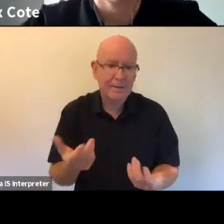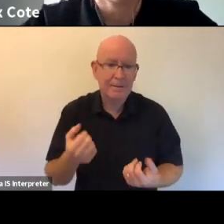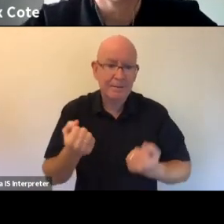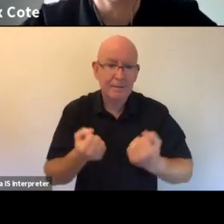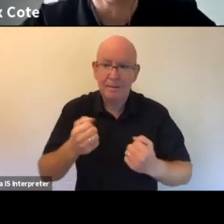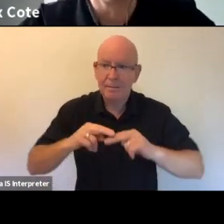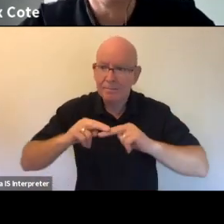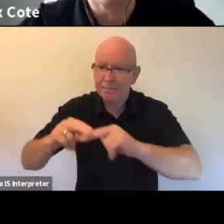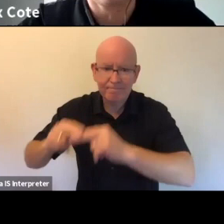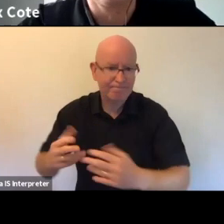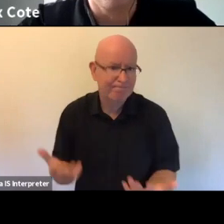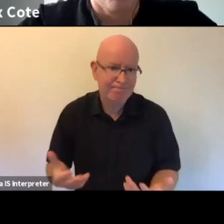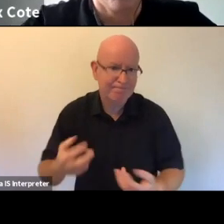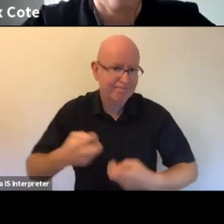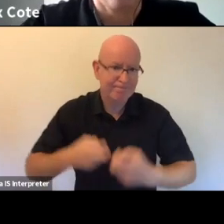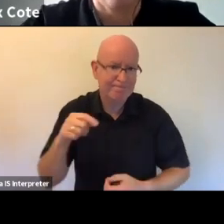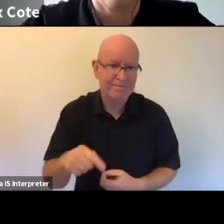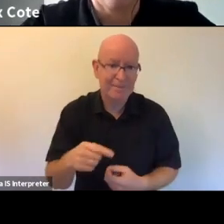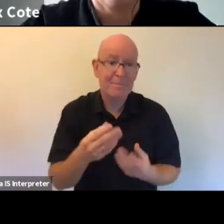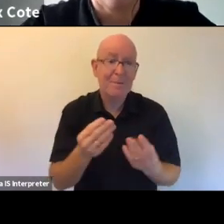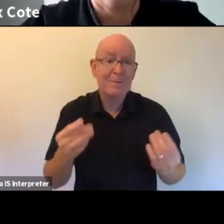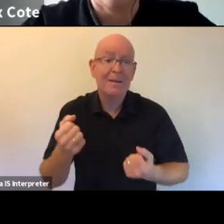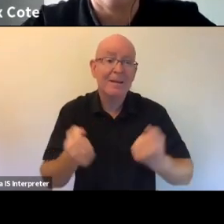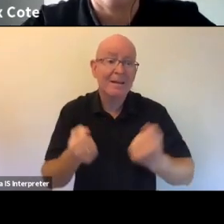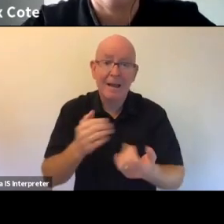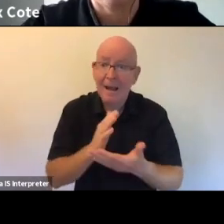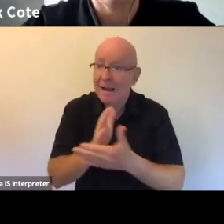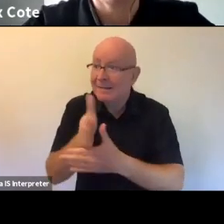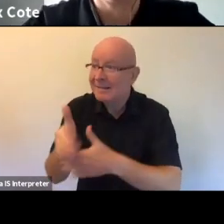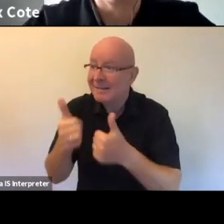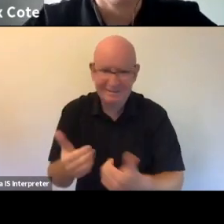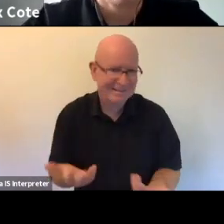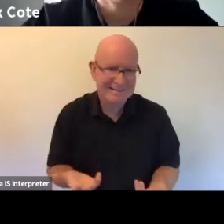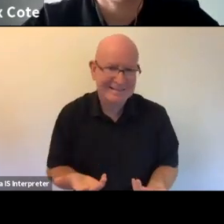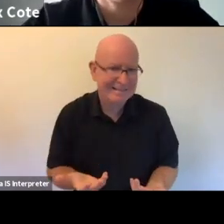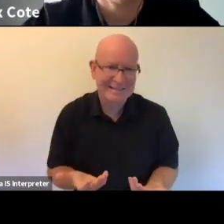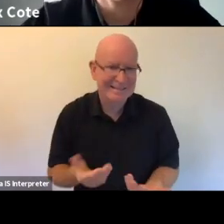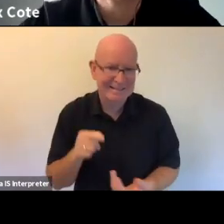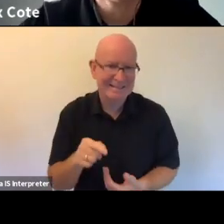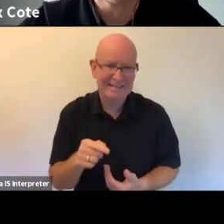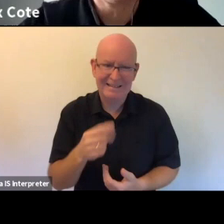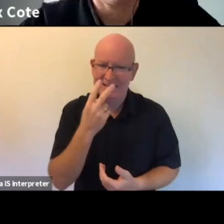tend to earn less income than those without disabilities. And one of the key reasons